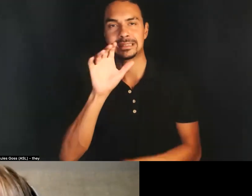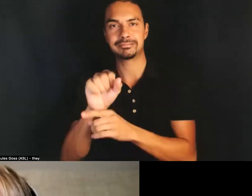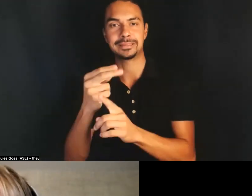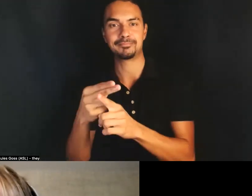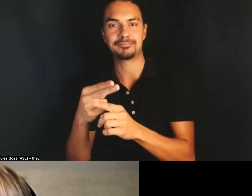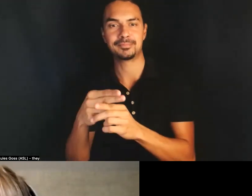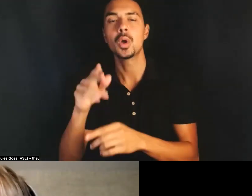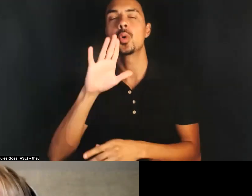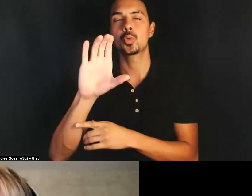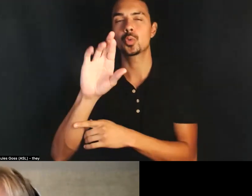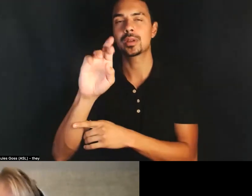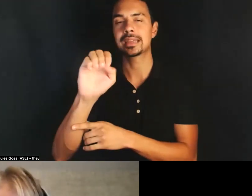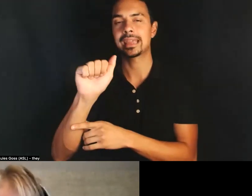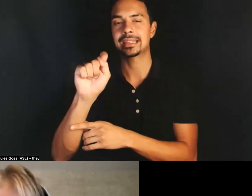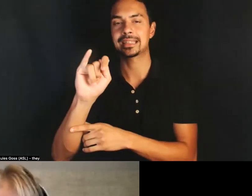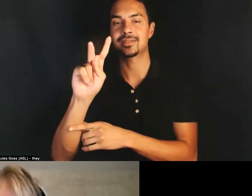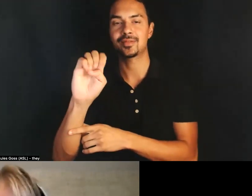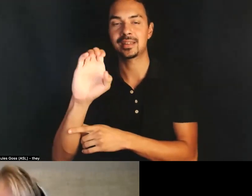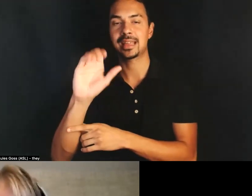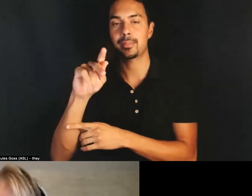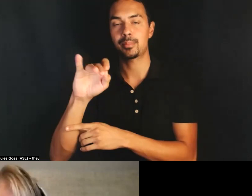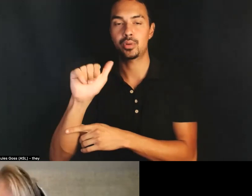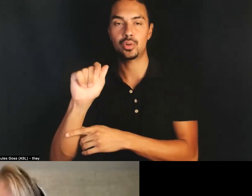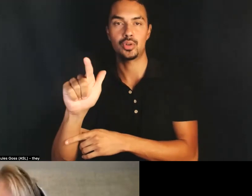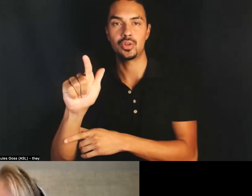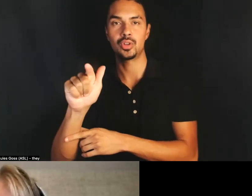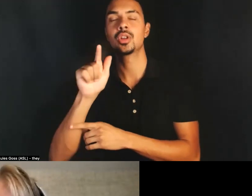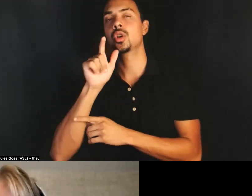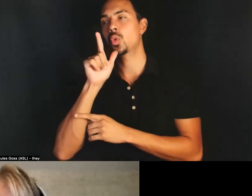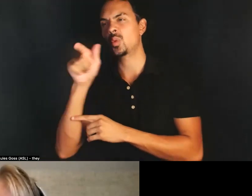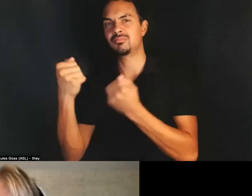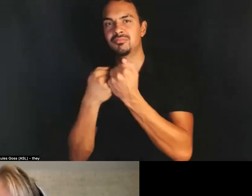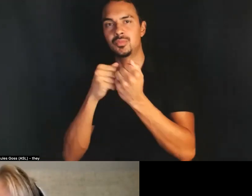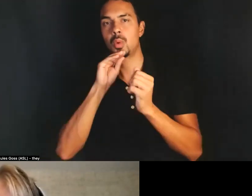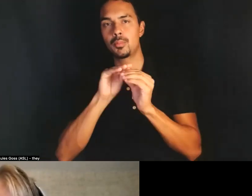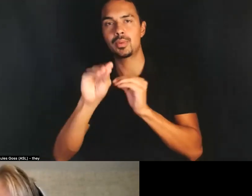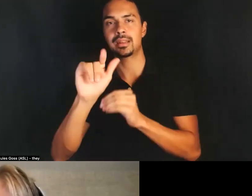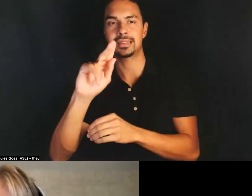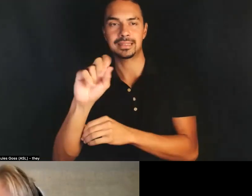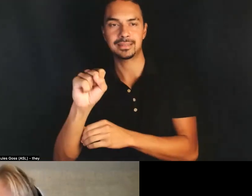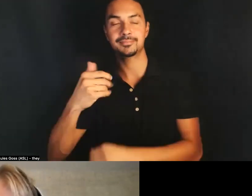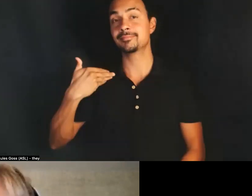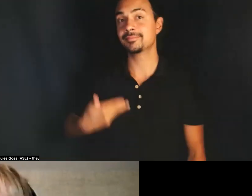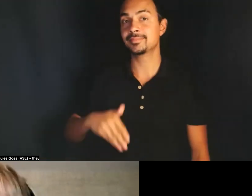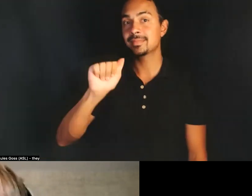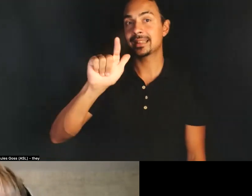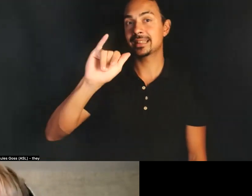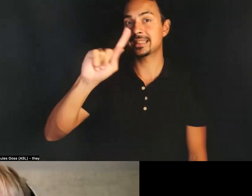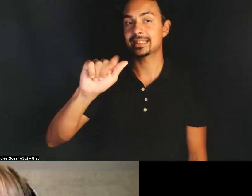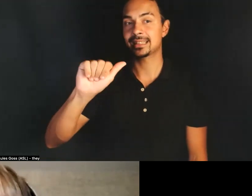who will be dropping links in the chat.